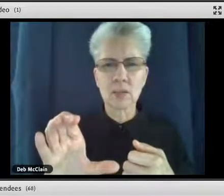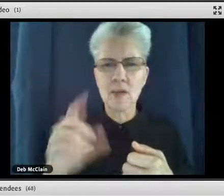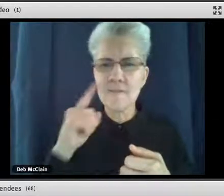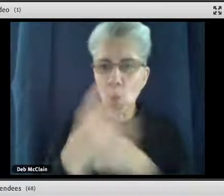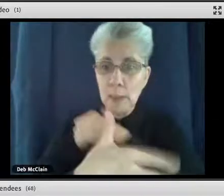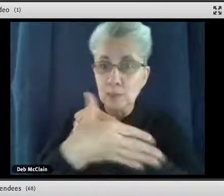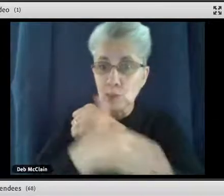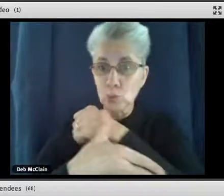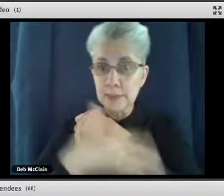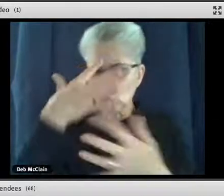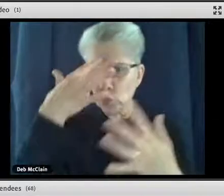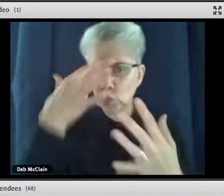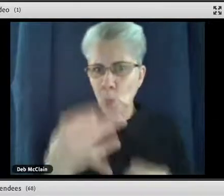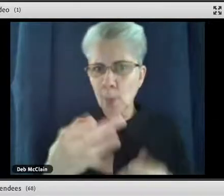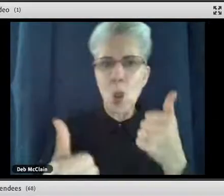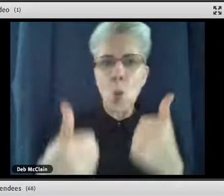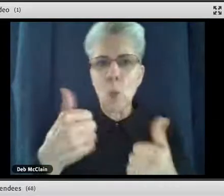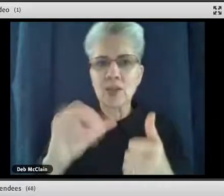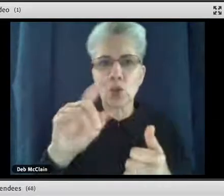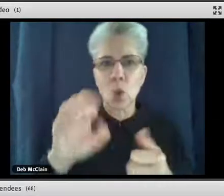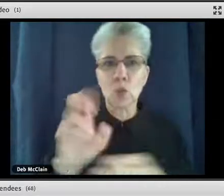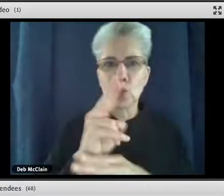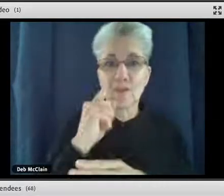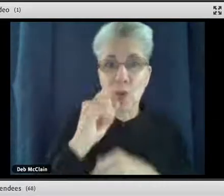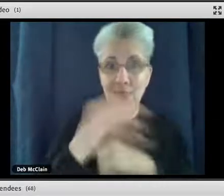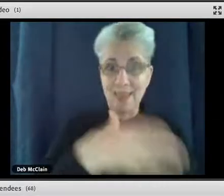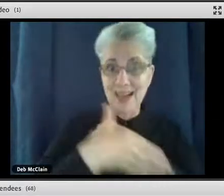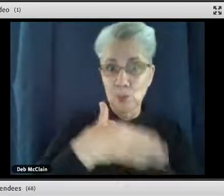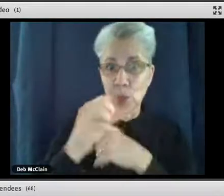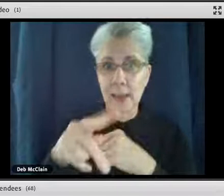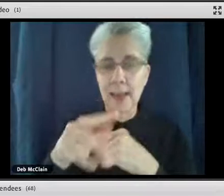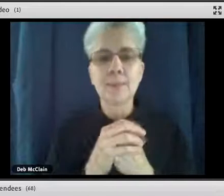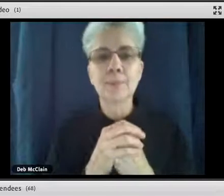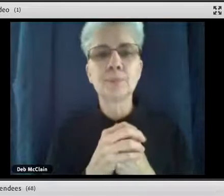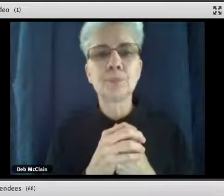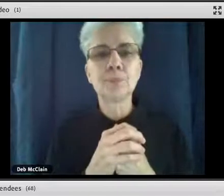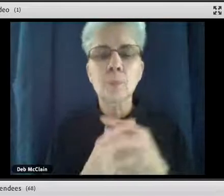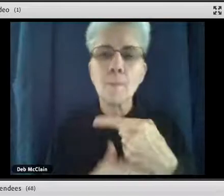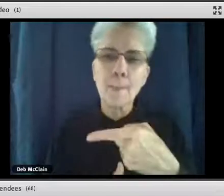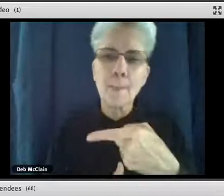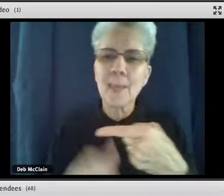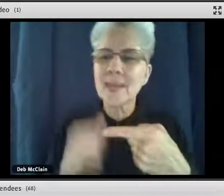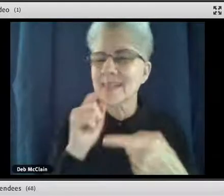this MARC code list for countries to determine which code to use.